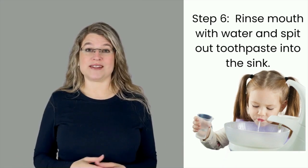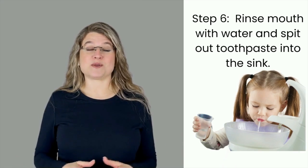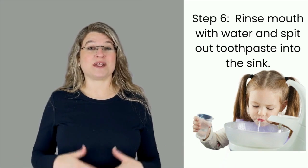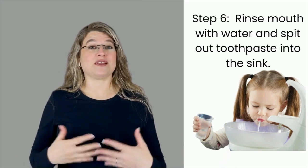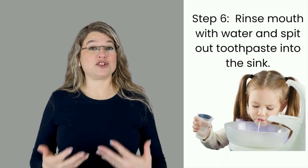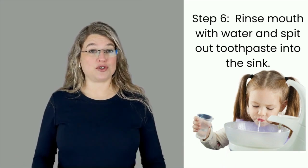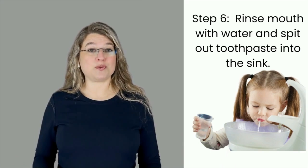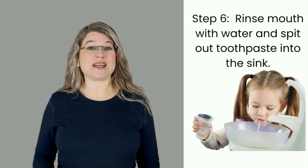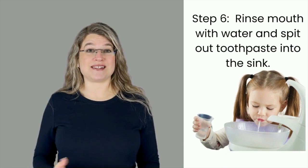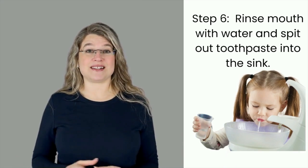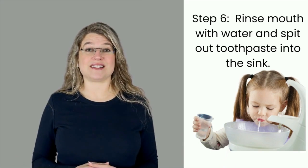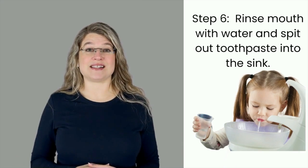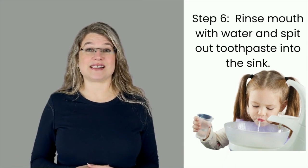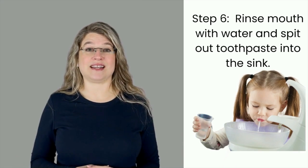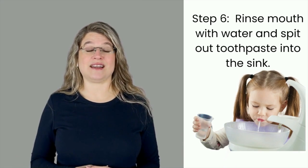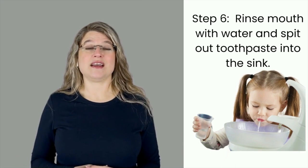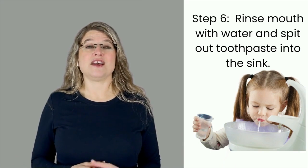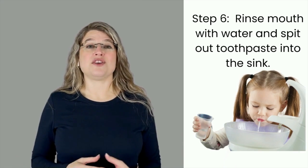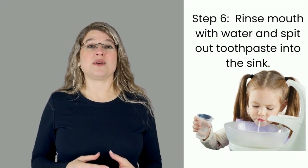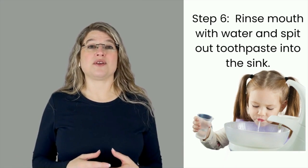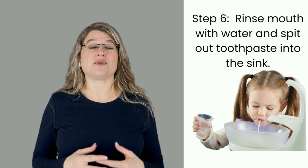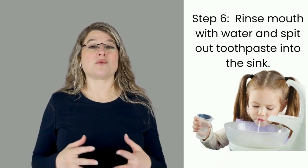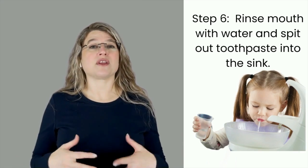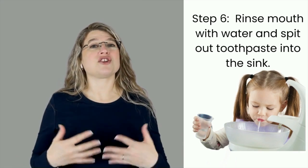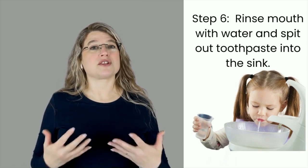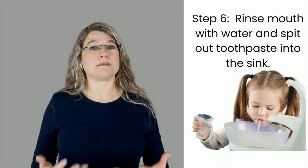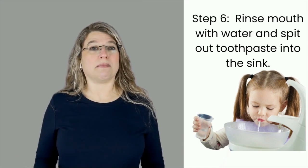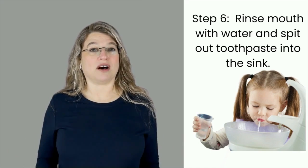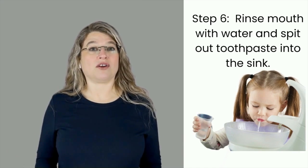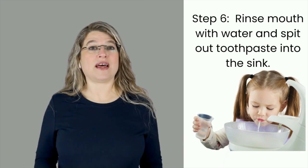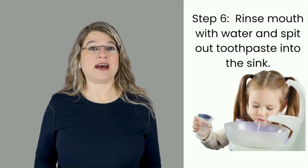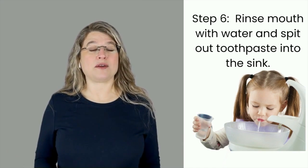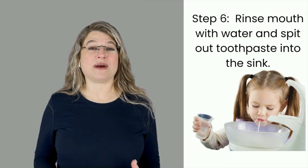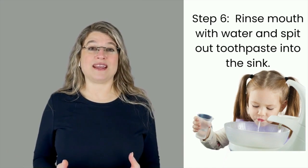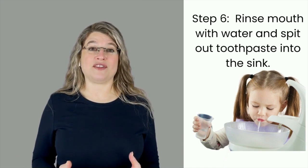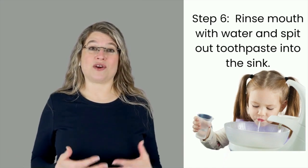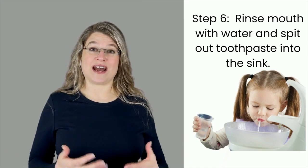then spitting the toothpaste into the sink, you can really just model that by either